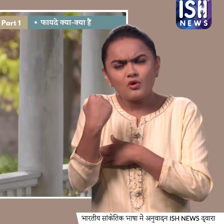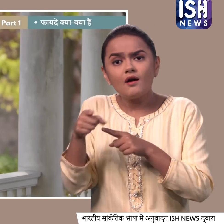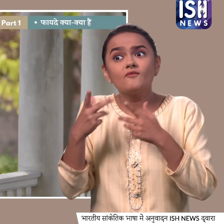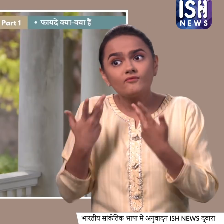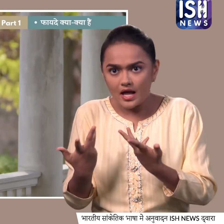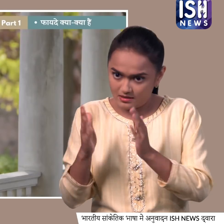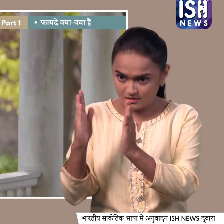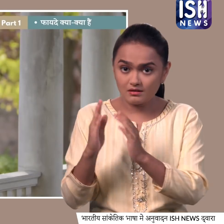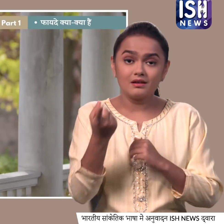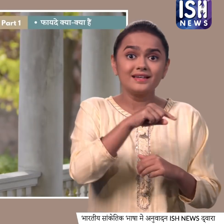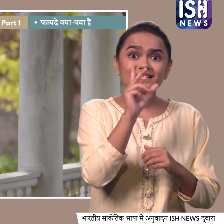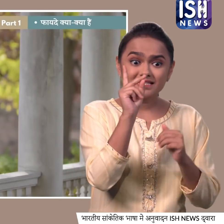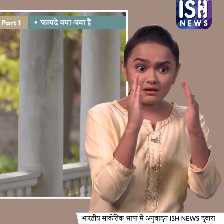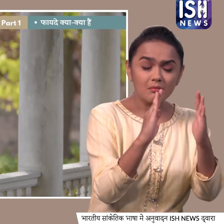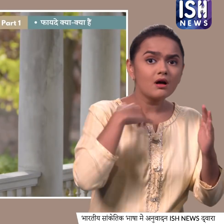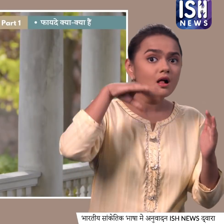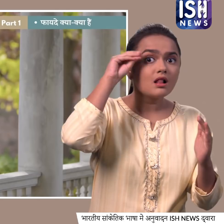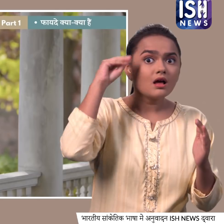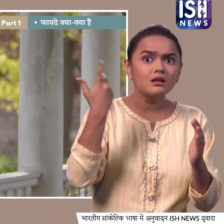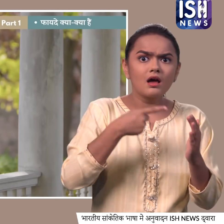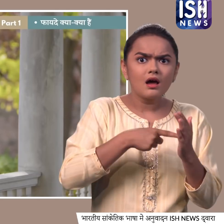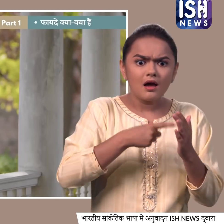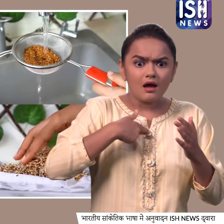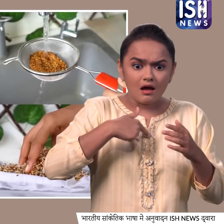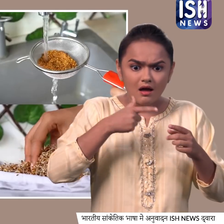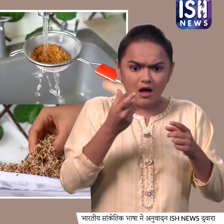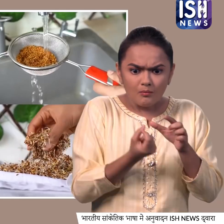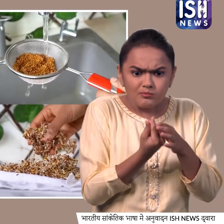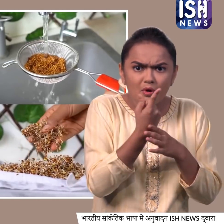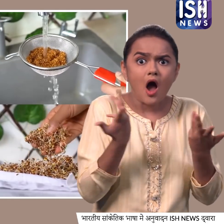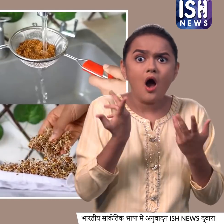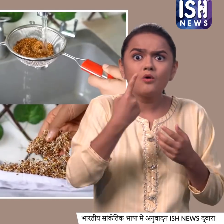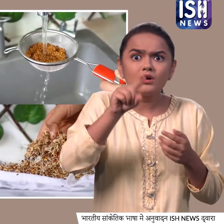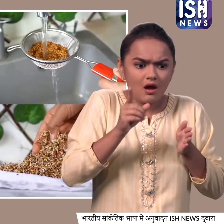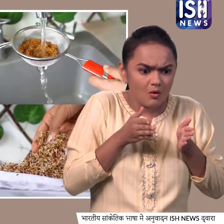And in the second part of this video, you'll learn the right way to prepare them